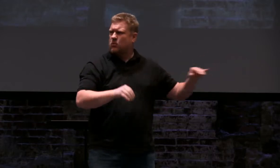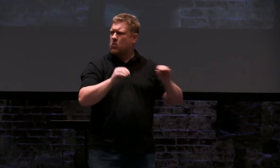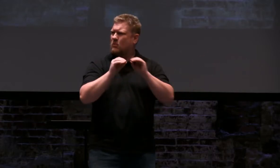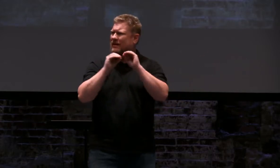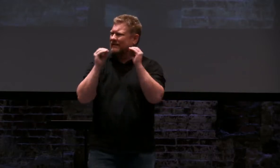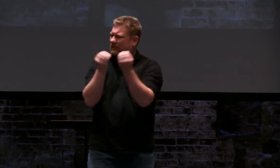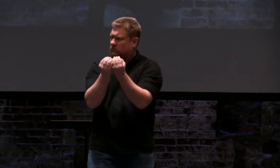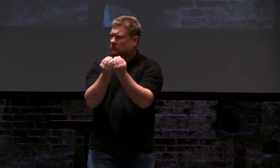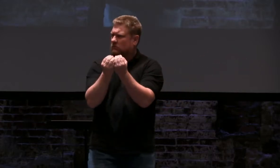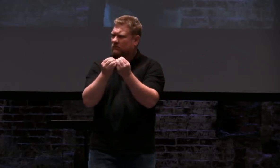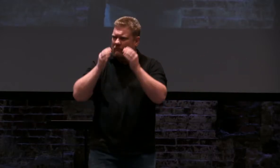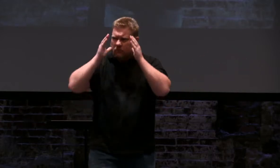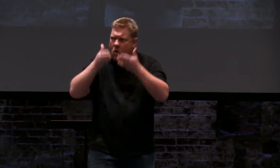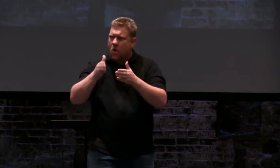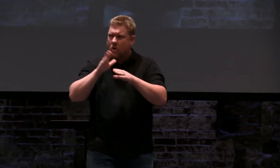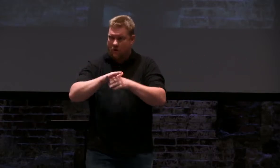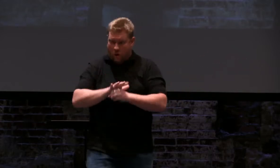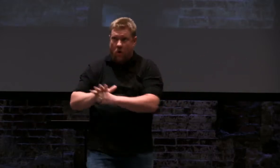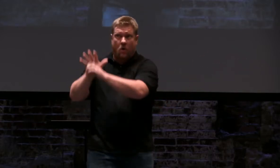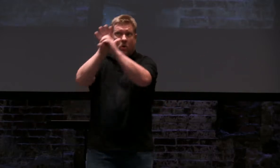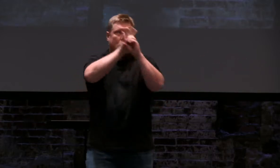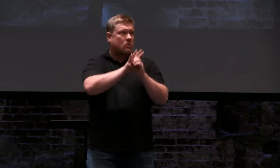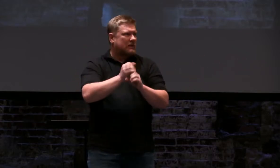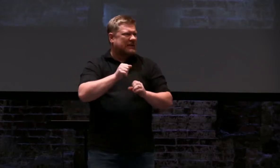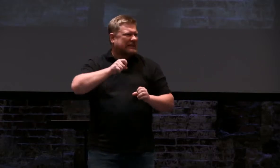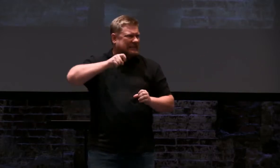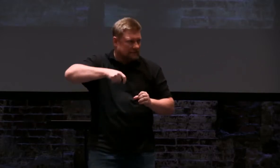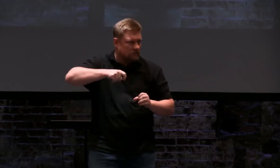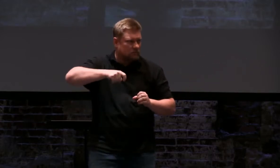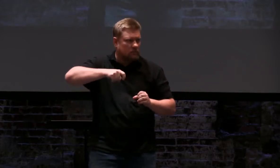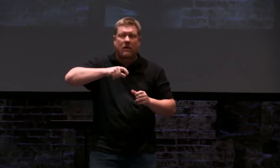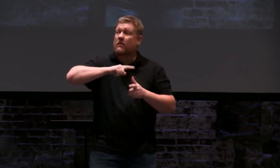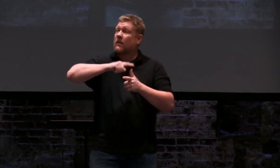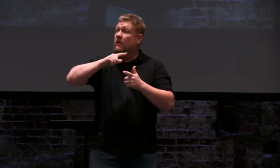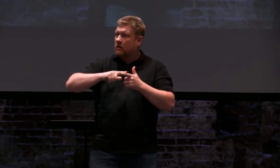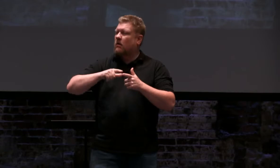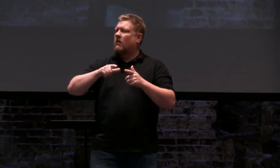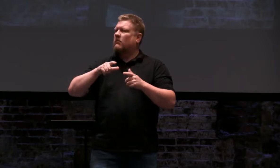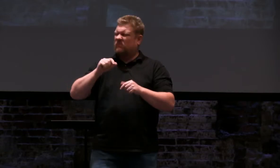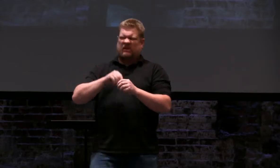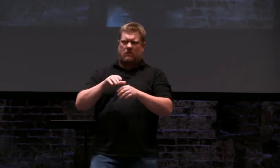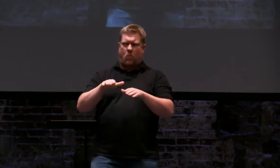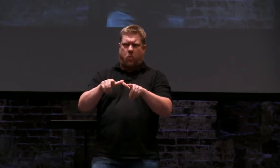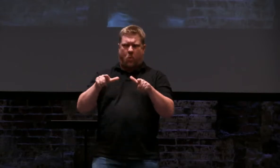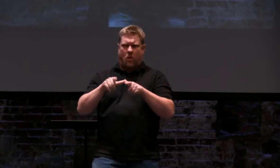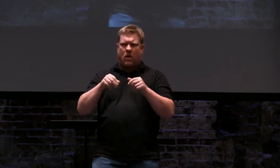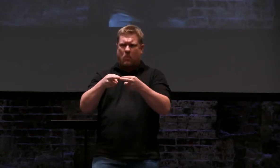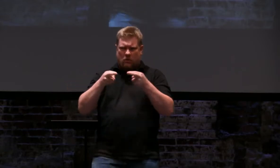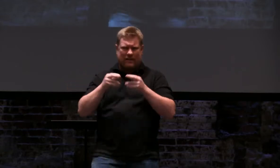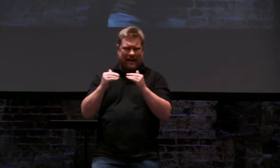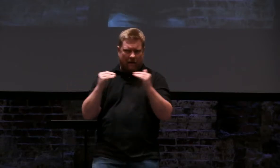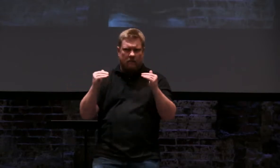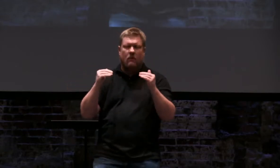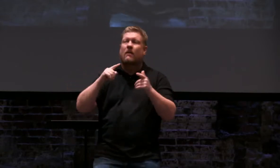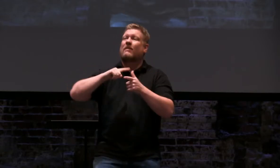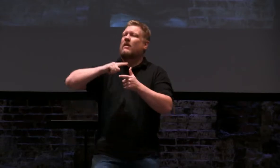and those representatives would be members of a group, a nationwide board, that would talk about the needs